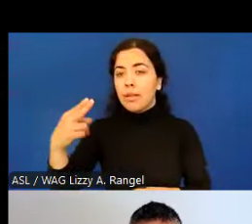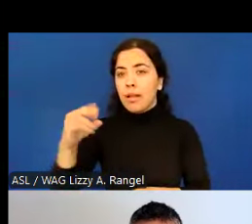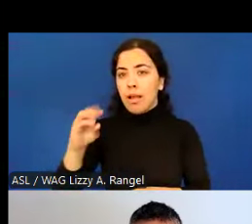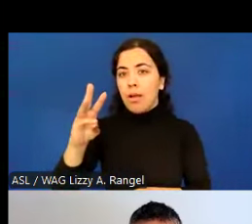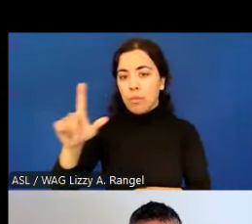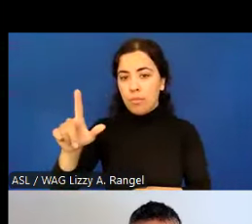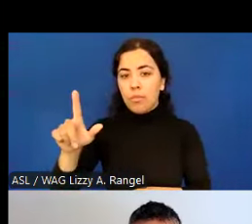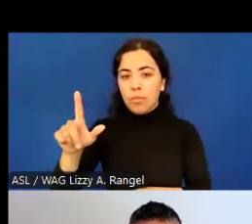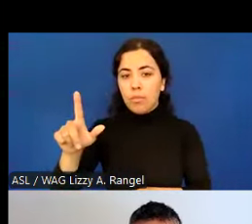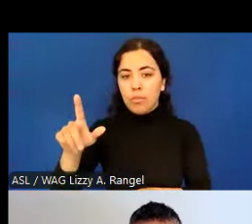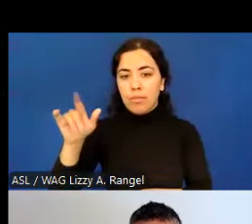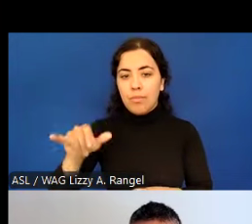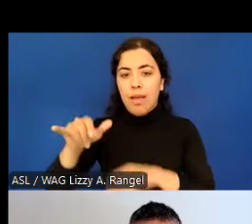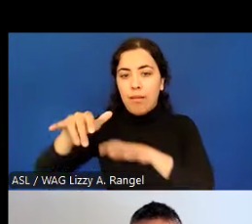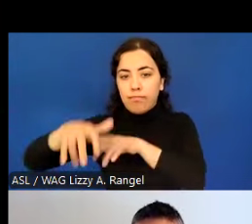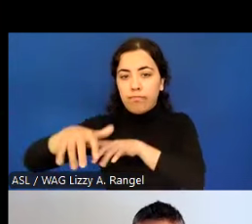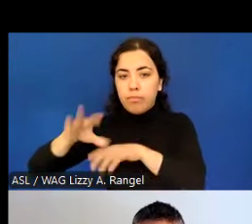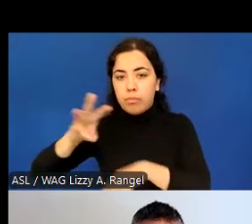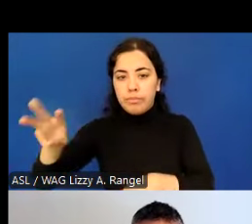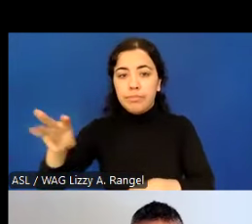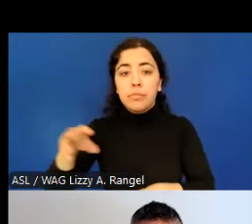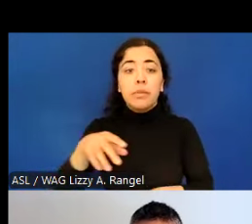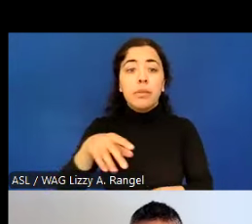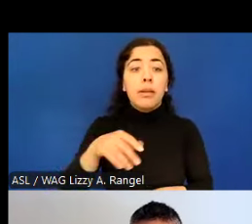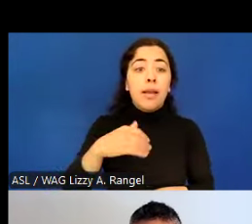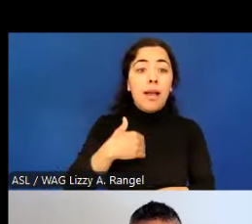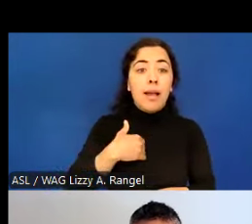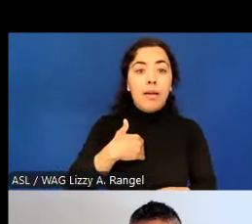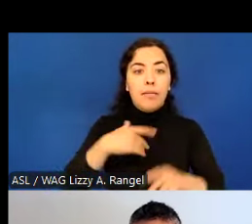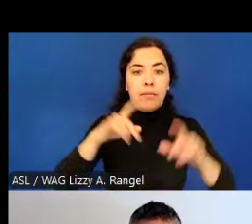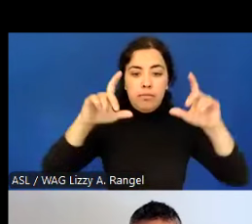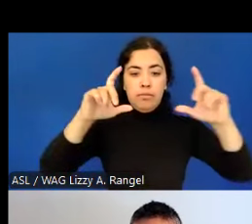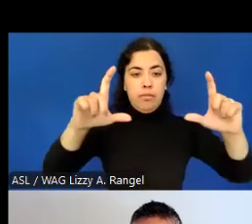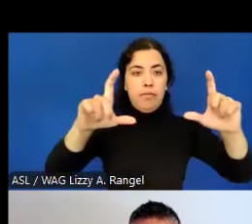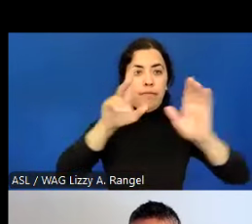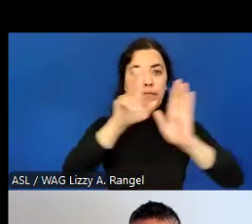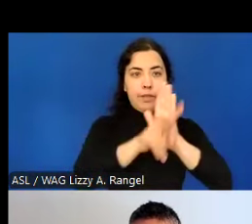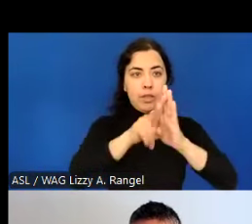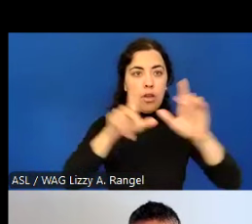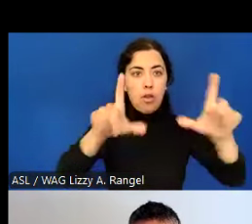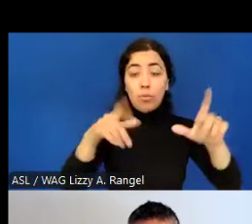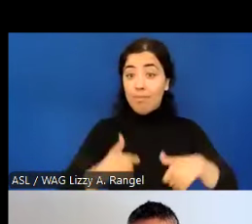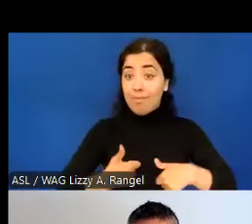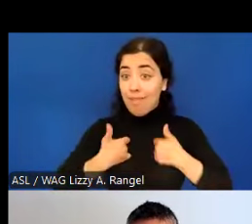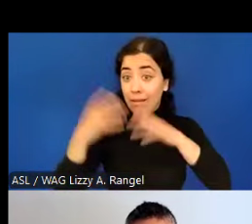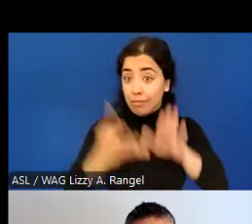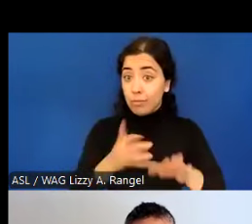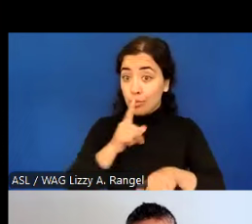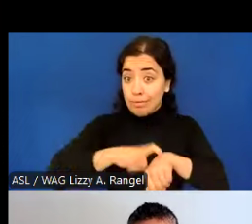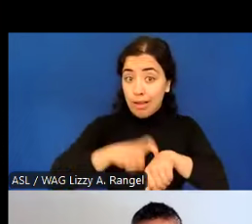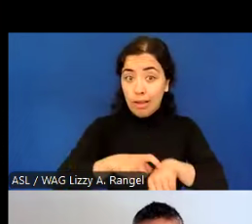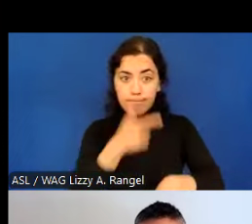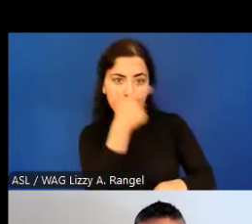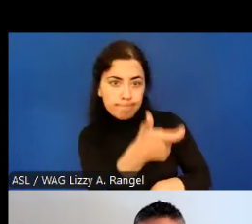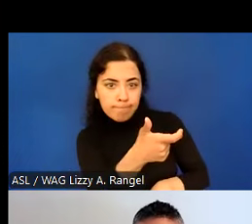live video player are live captions embedded there so you could see both the video and the